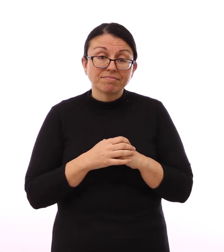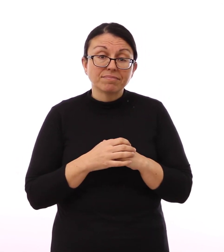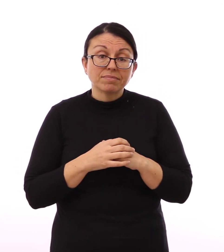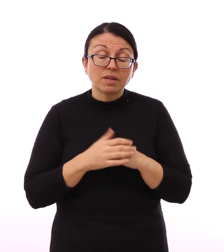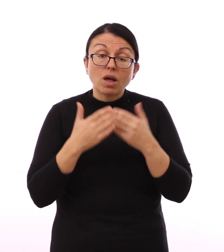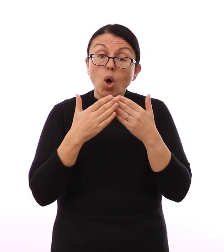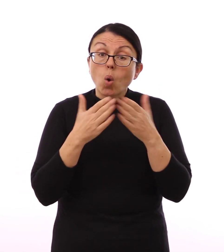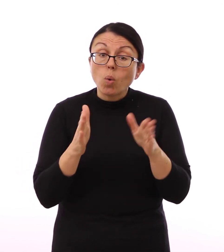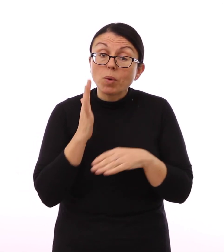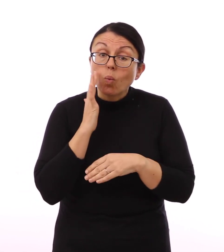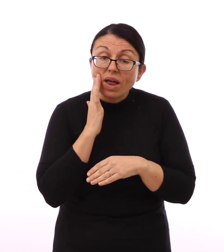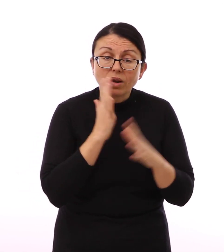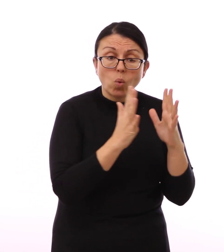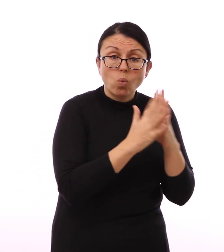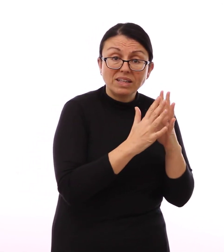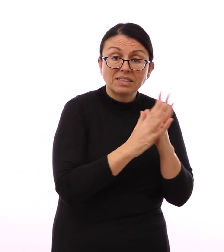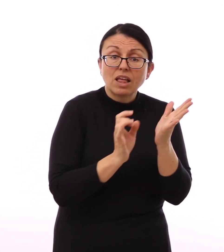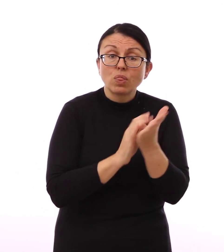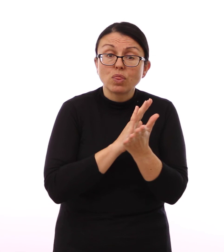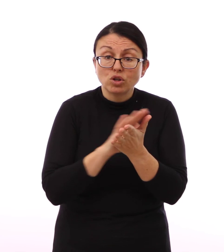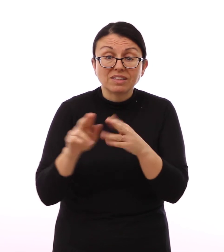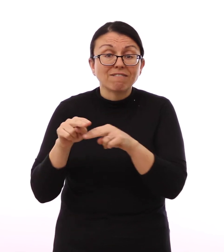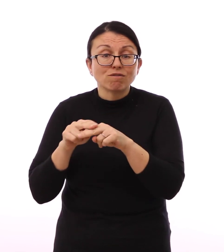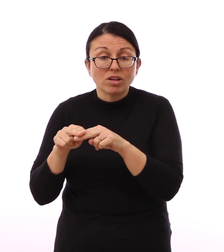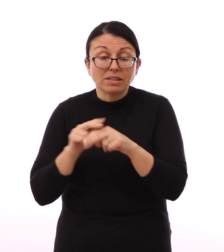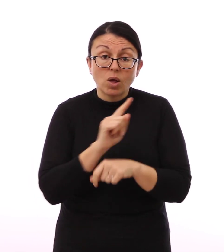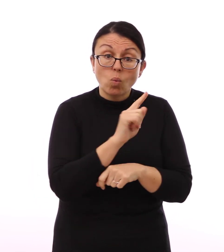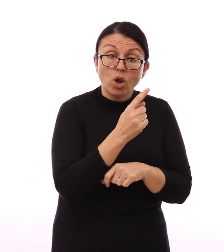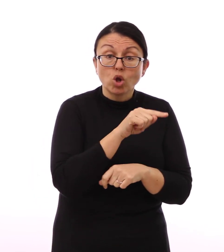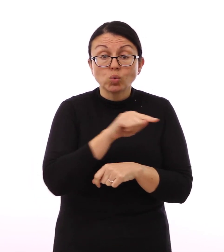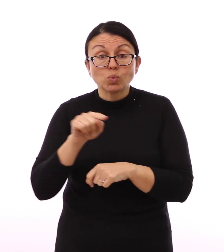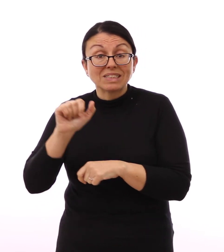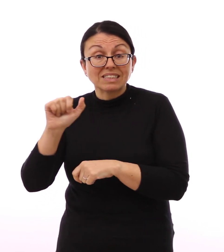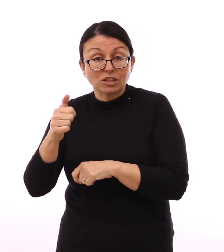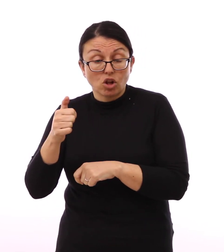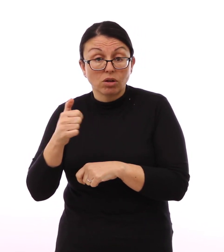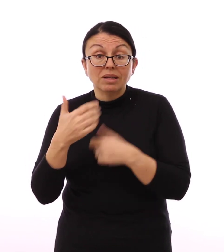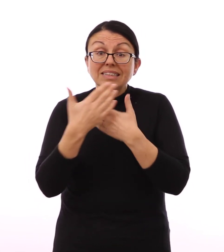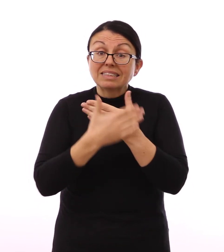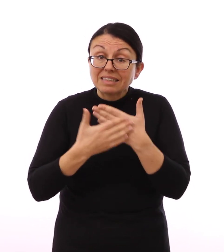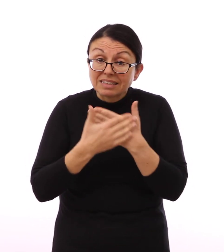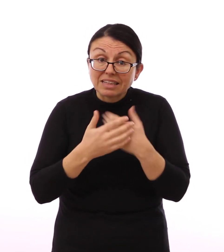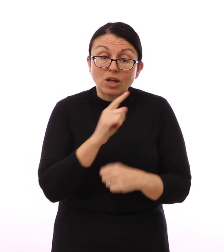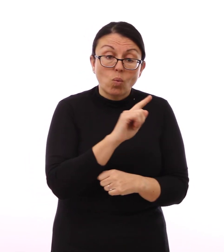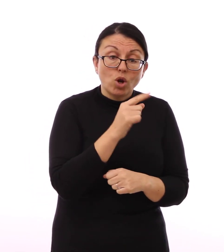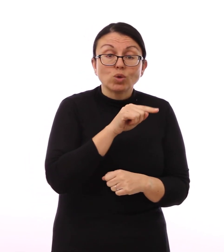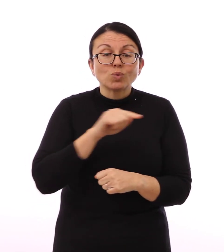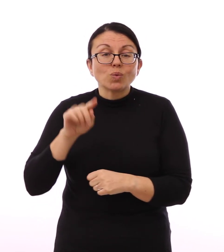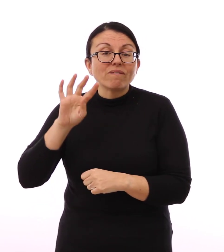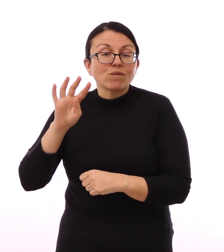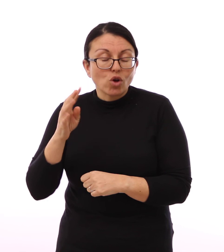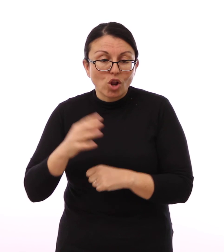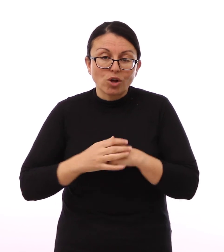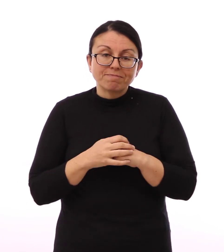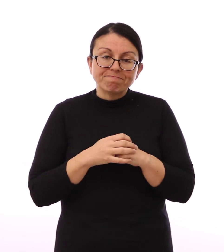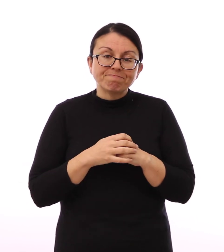Open: Wednesday, Thursday & Friday 1 – 6pm and Saturday 1 – 4pm